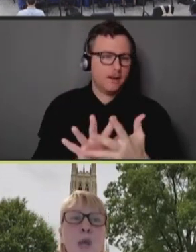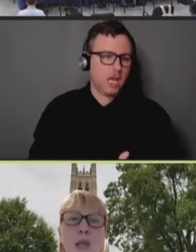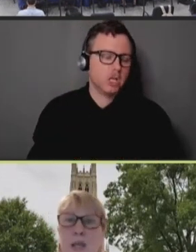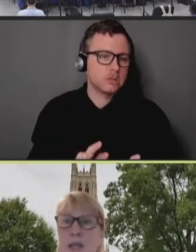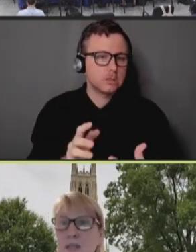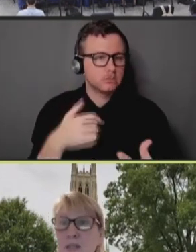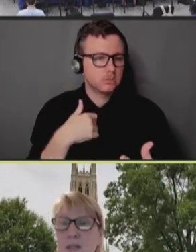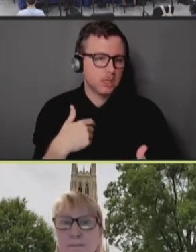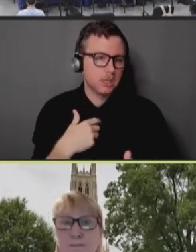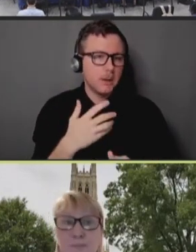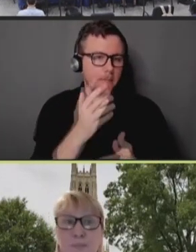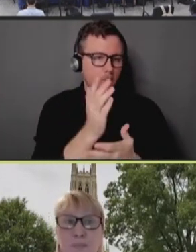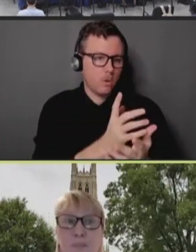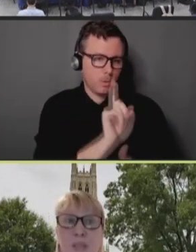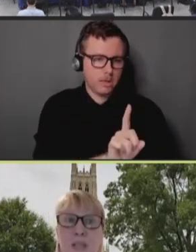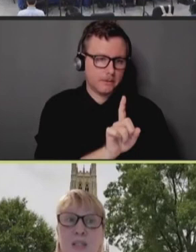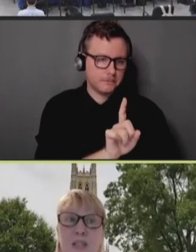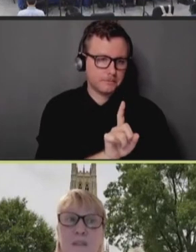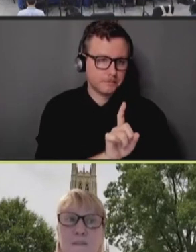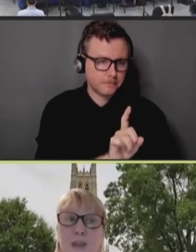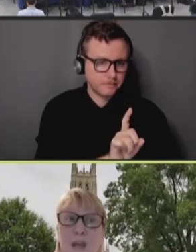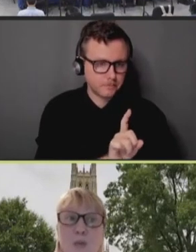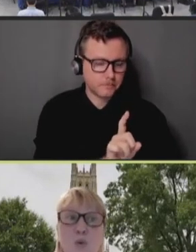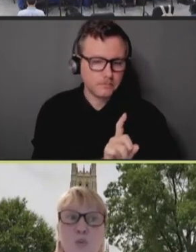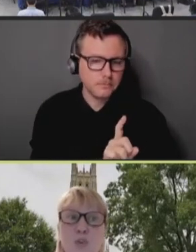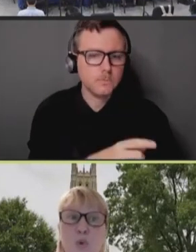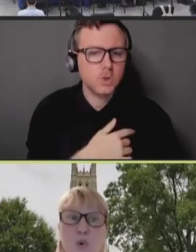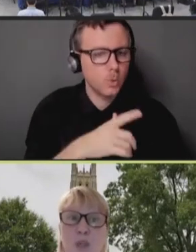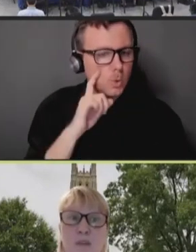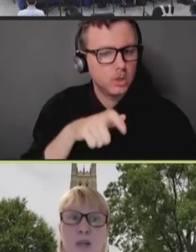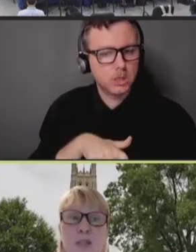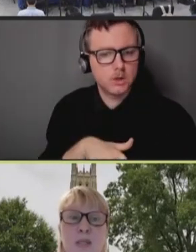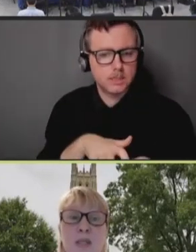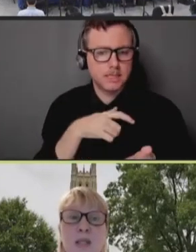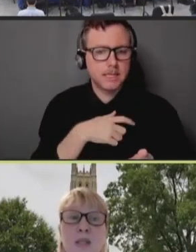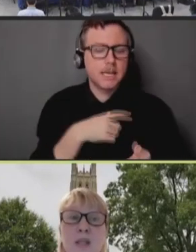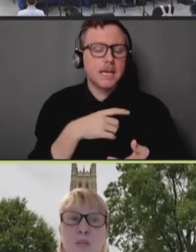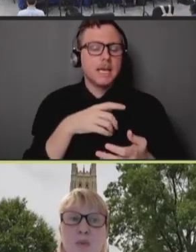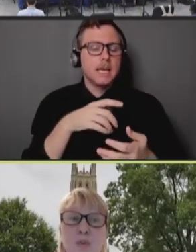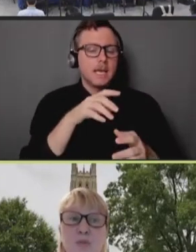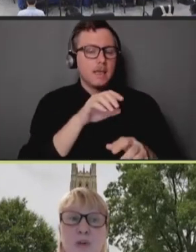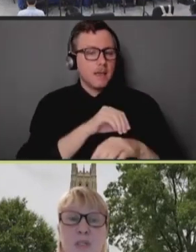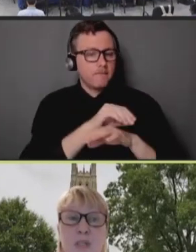We can see the effect of pneumonia vaccine and number of vaccinations.